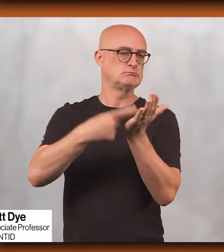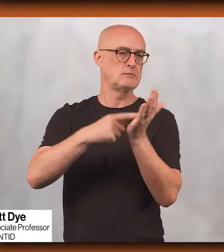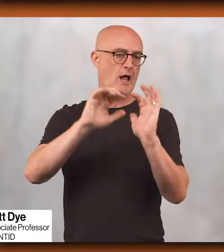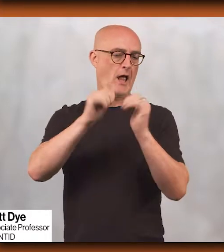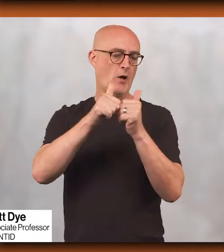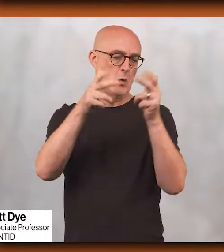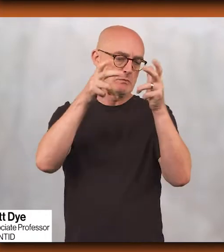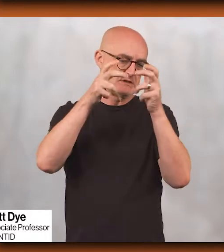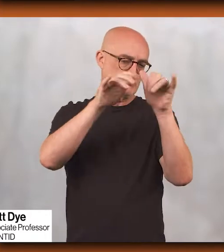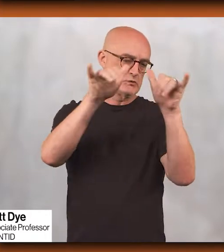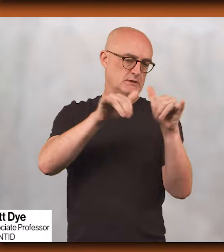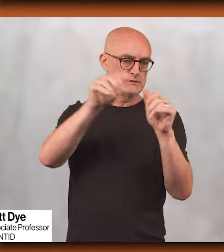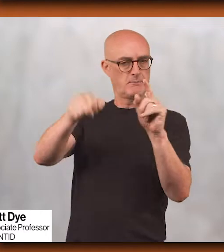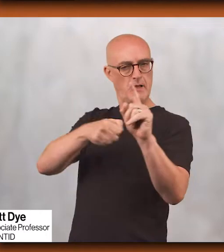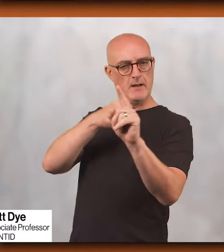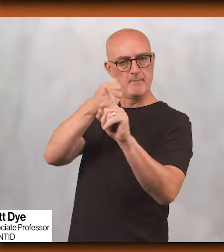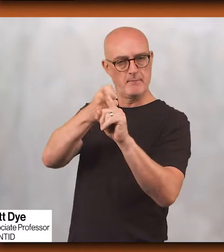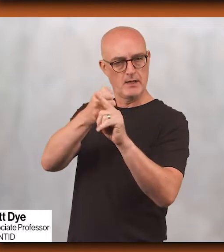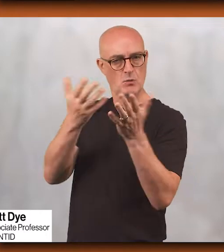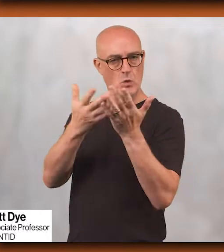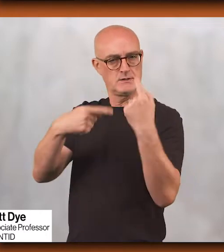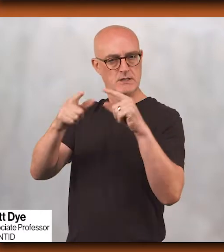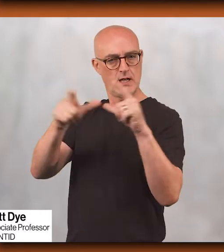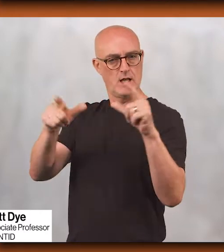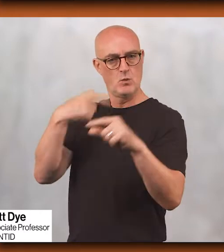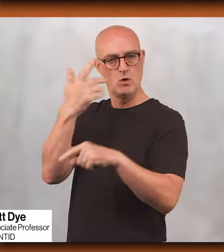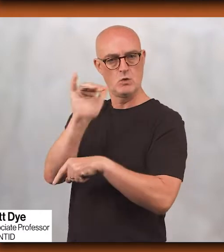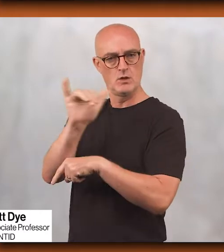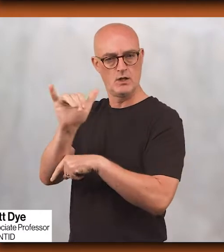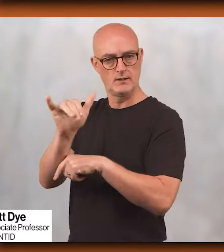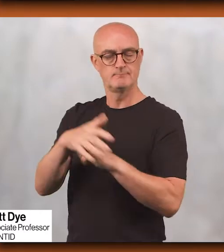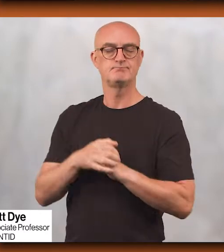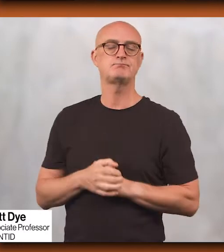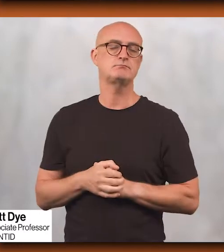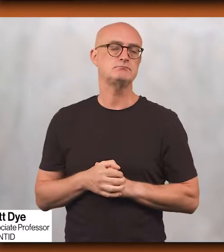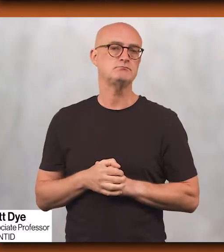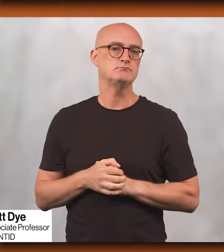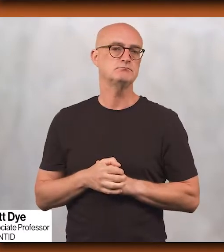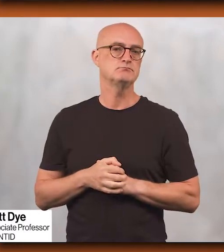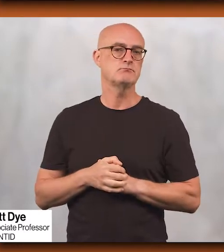so Siple argued that when a sign is articulated near the face-- in other words,